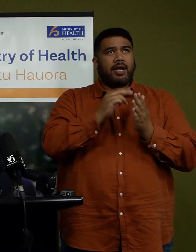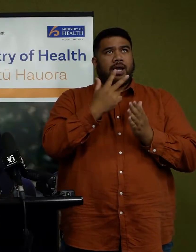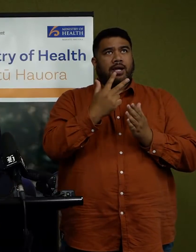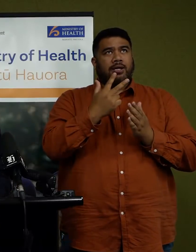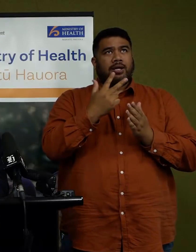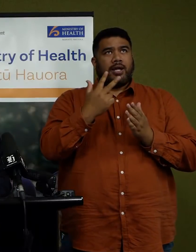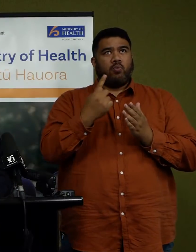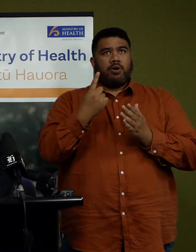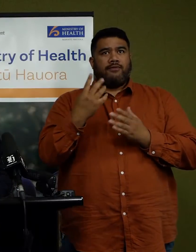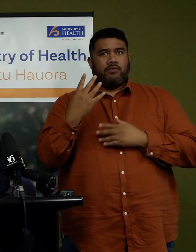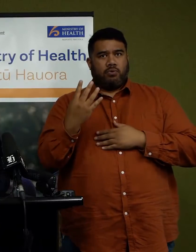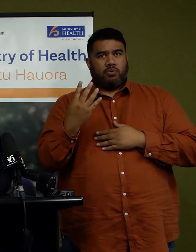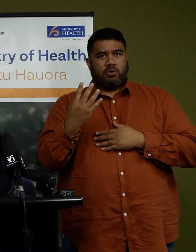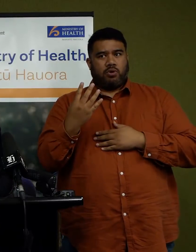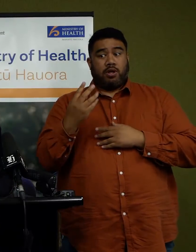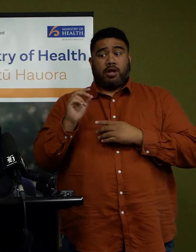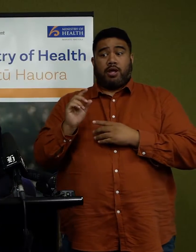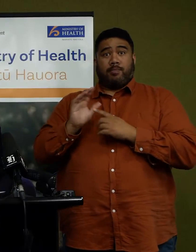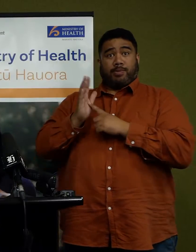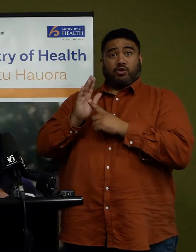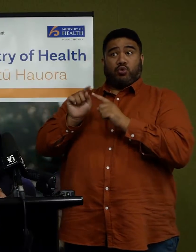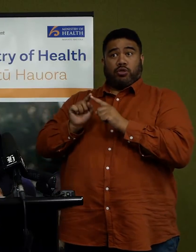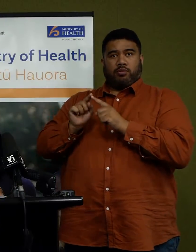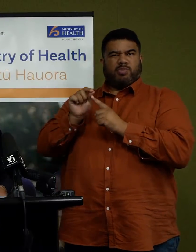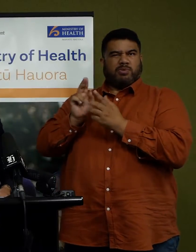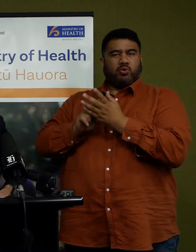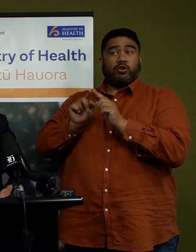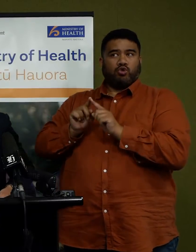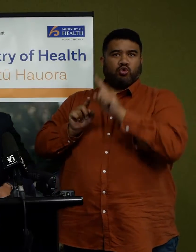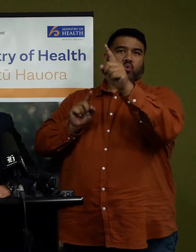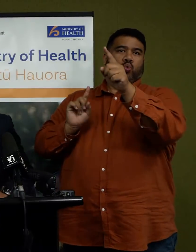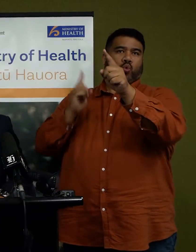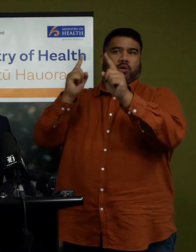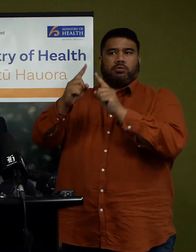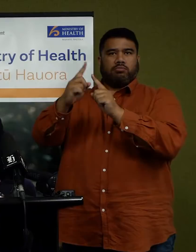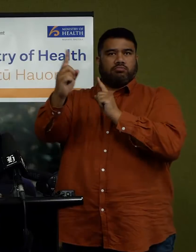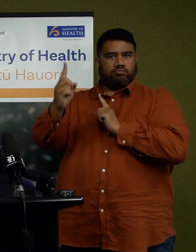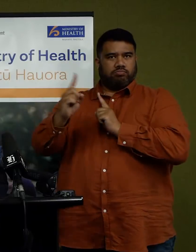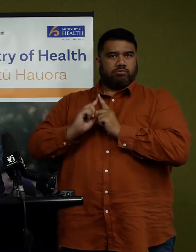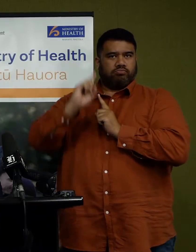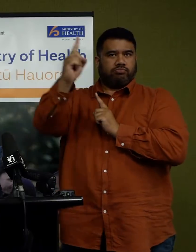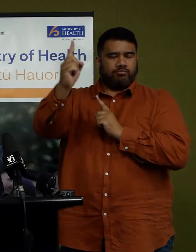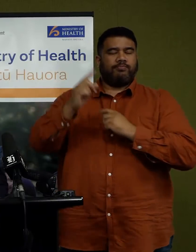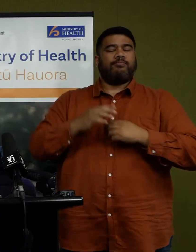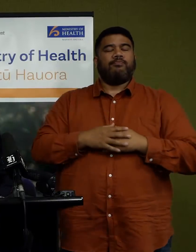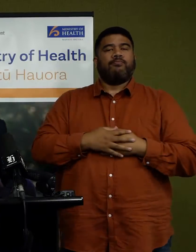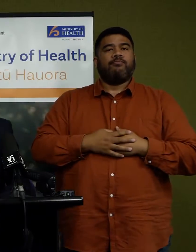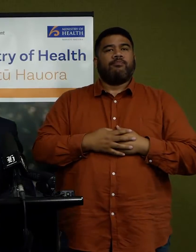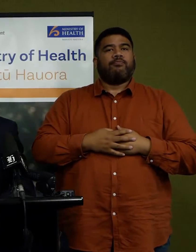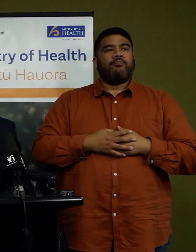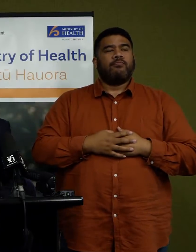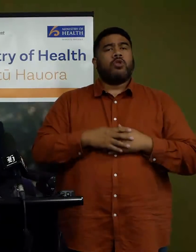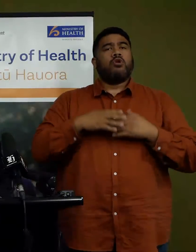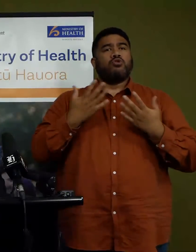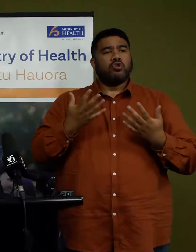North to Auckland. So in addition to proactive tracing of close contacts on that flight,